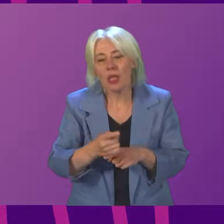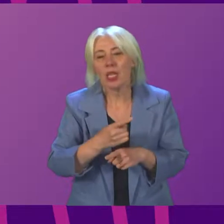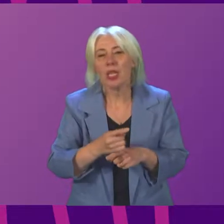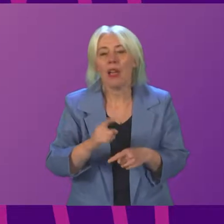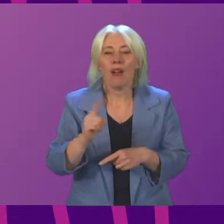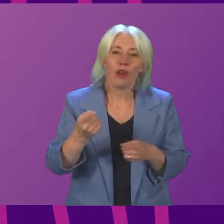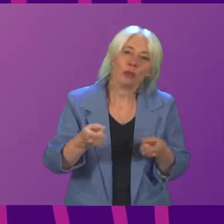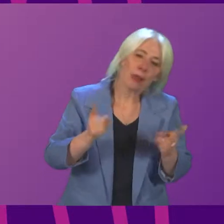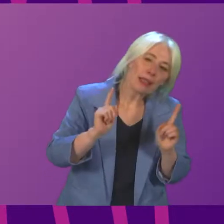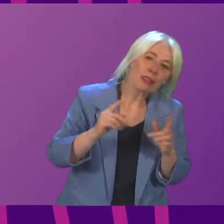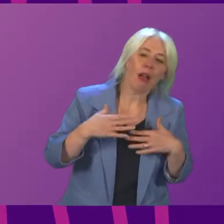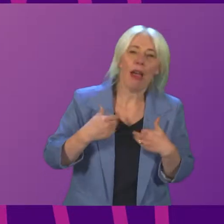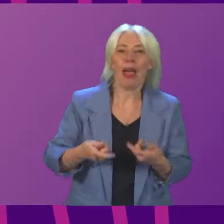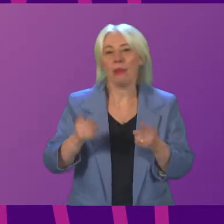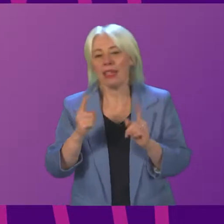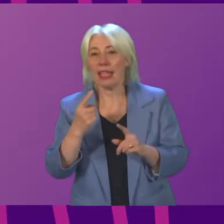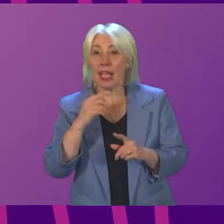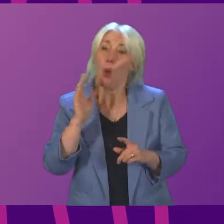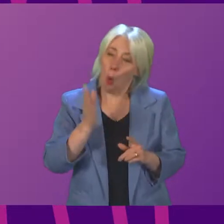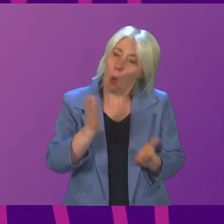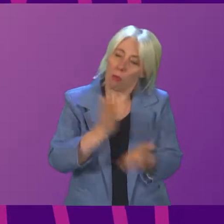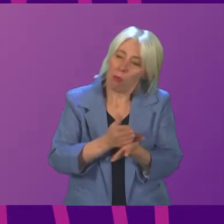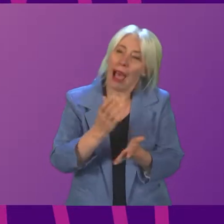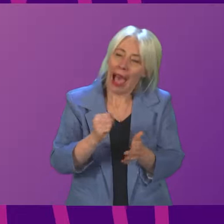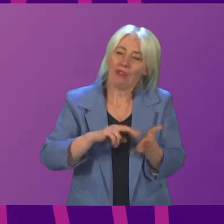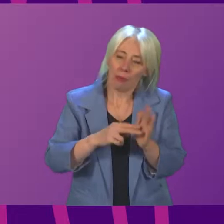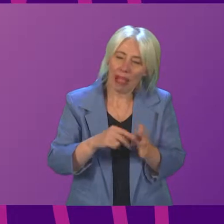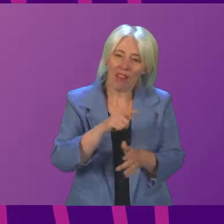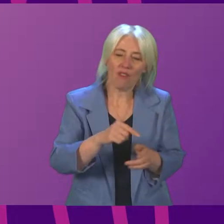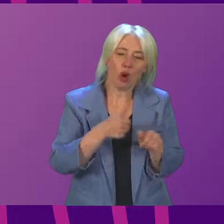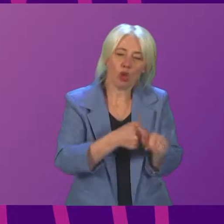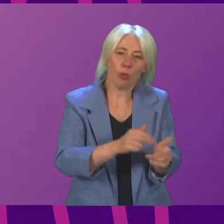a plan to support the NHS and that winter planning is under way, but the facts do not